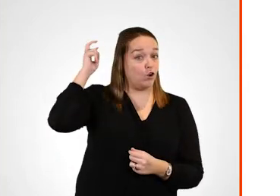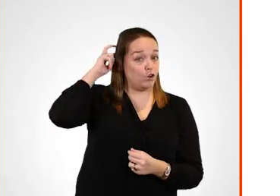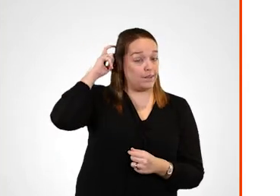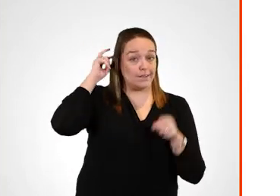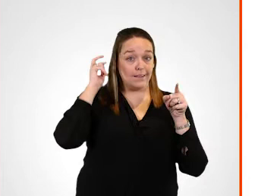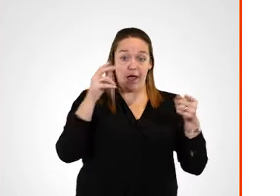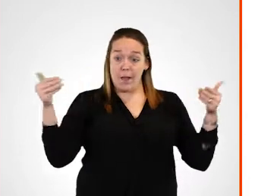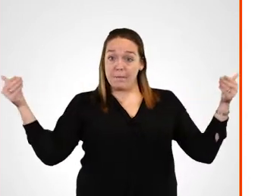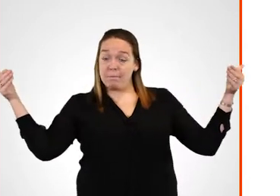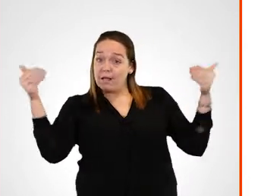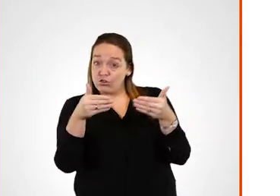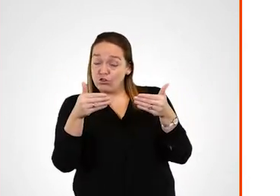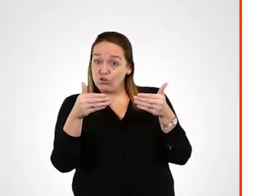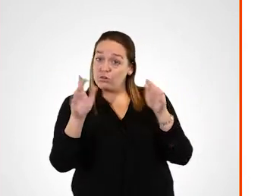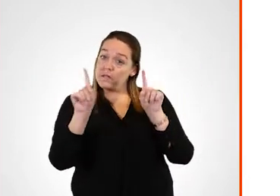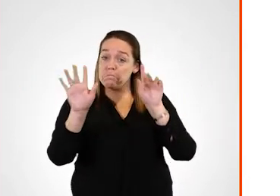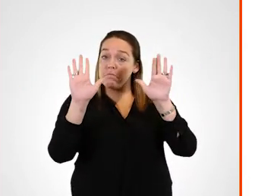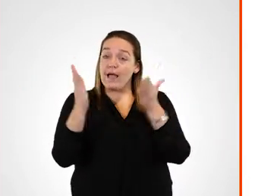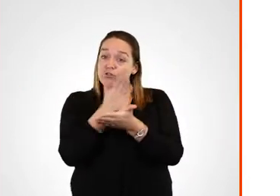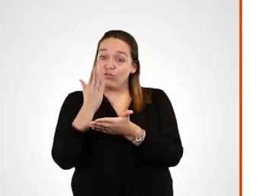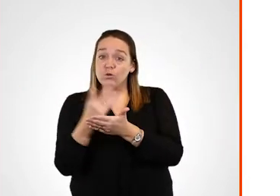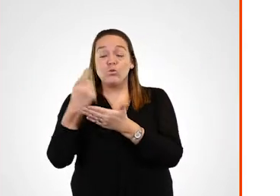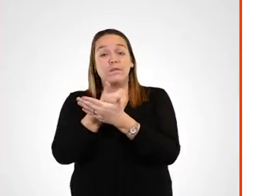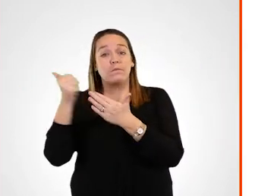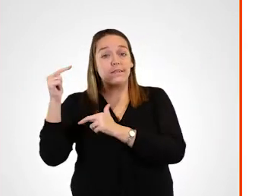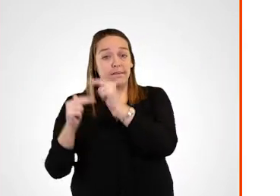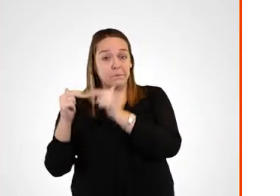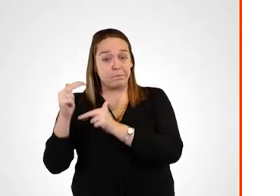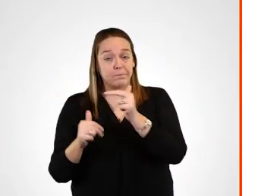match those of typically developing controls.